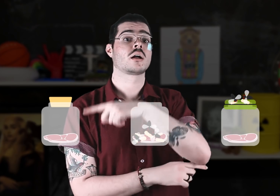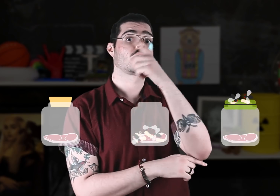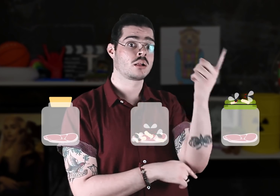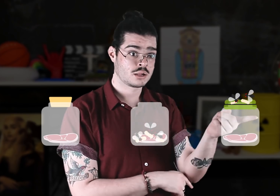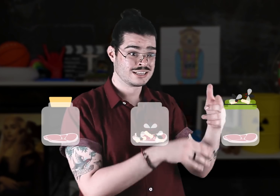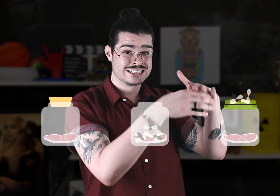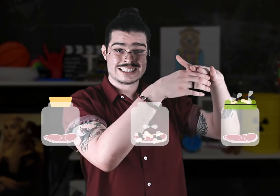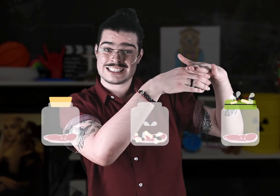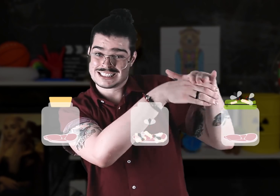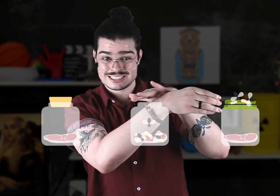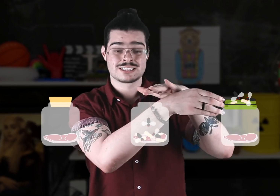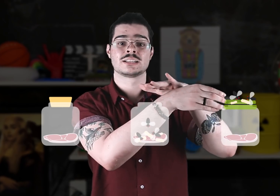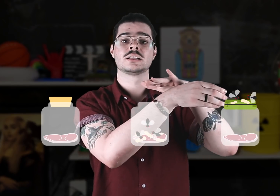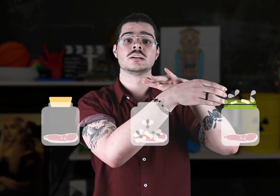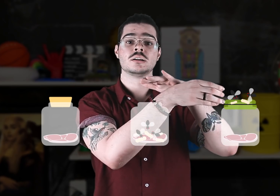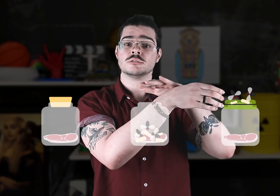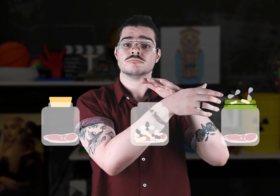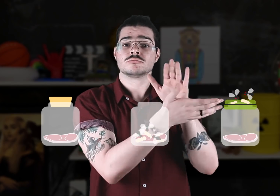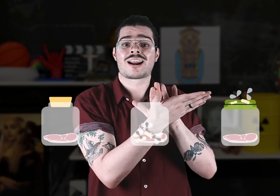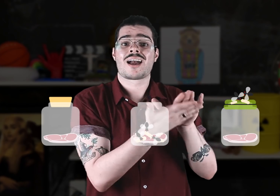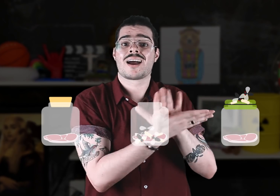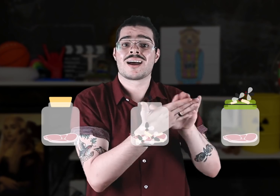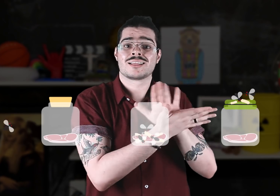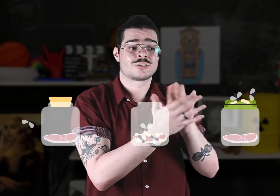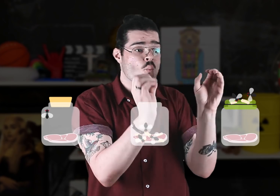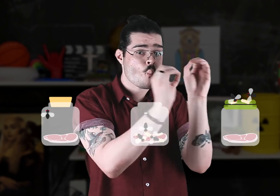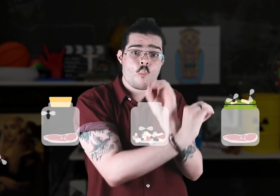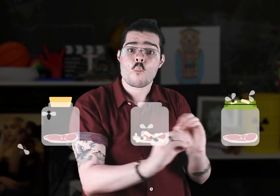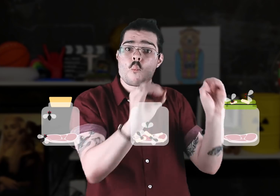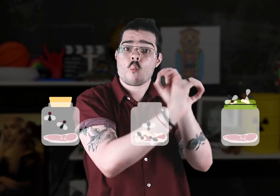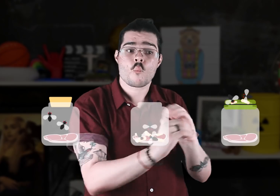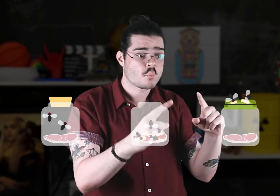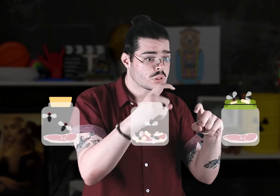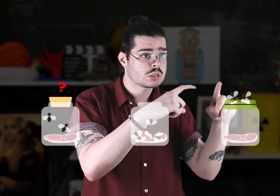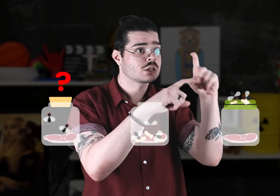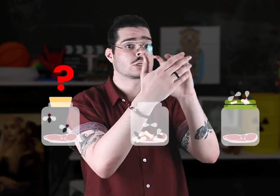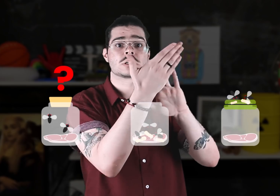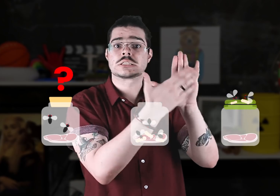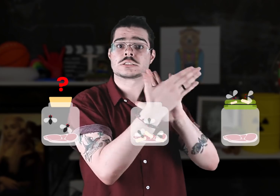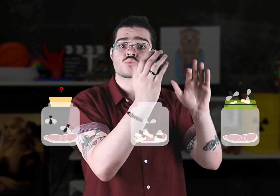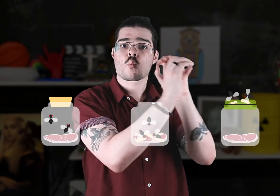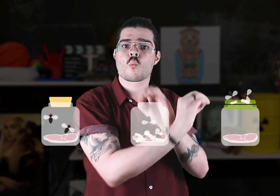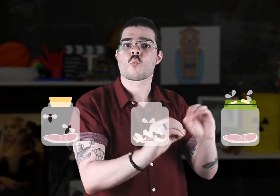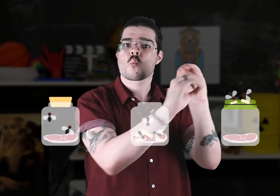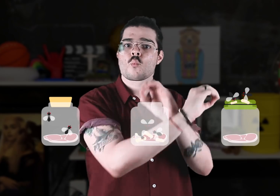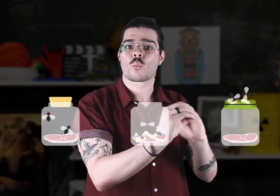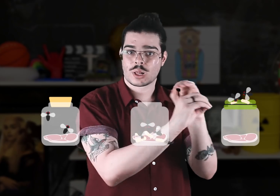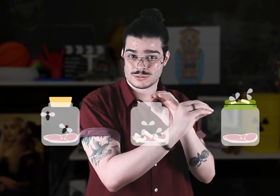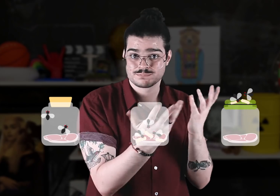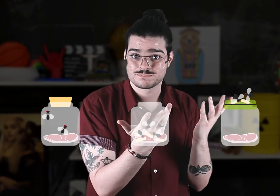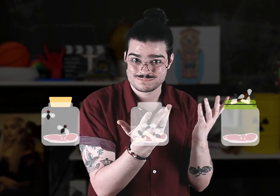And in the closed pot, no larvae appeared.